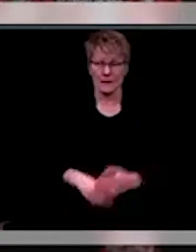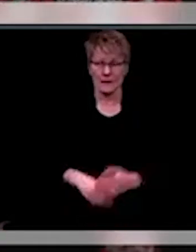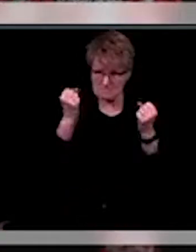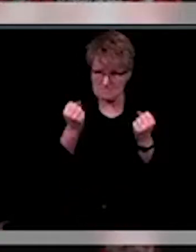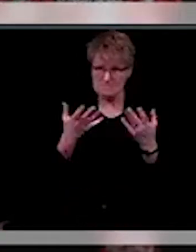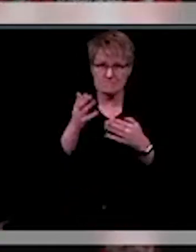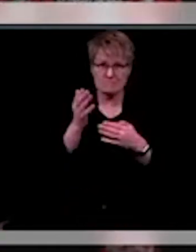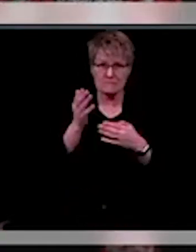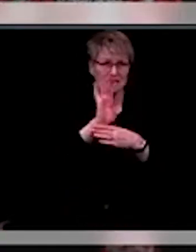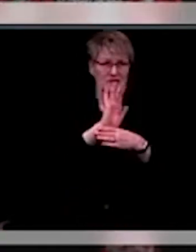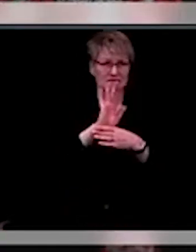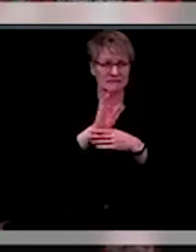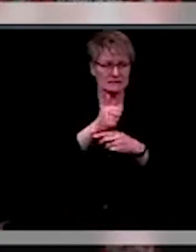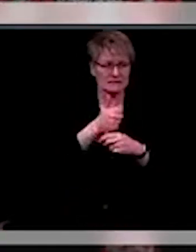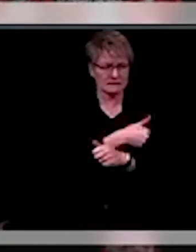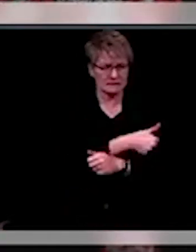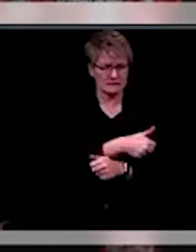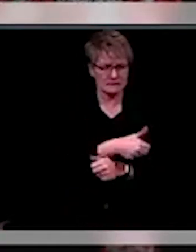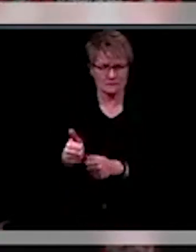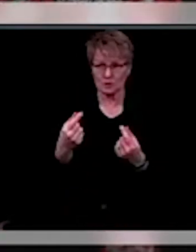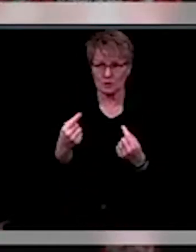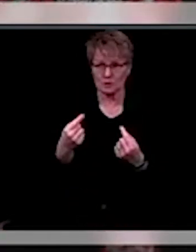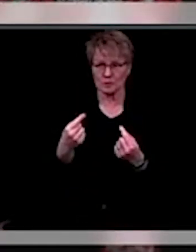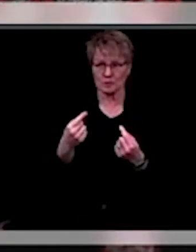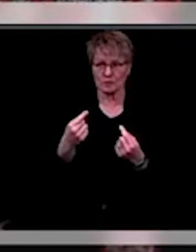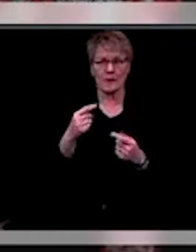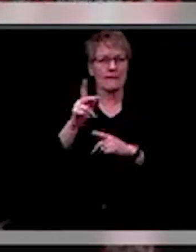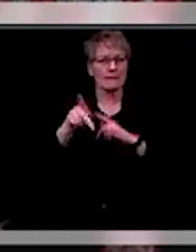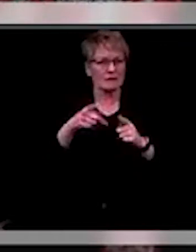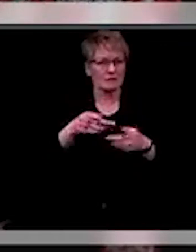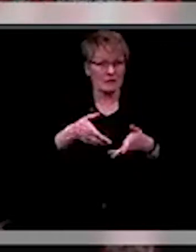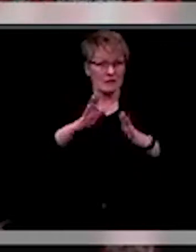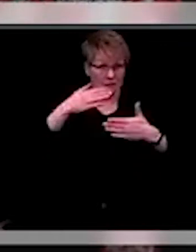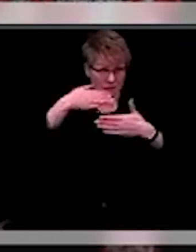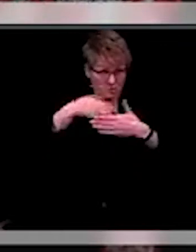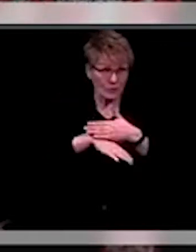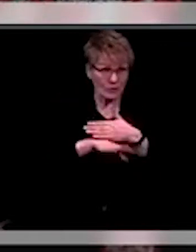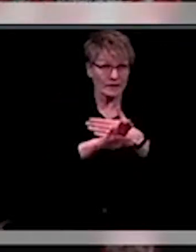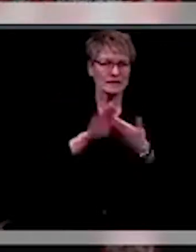are certain kinds of businesses they're allowed to be open but outdoors. So, then it's a matter